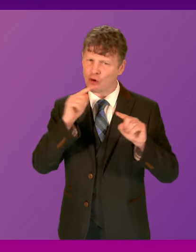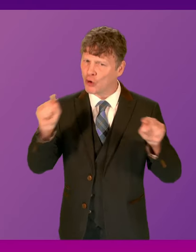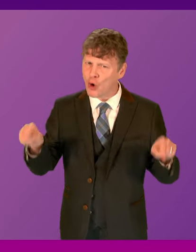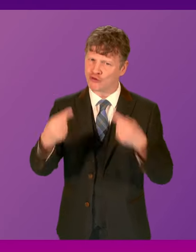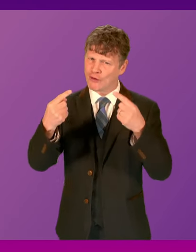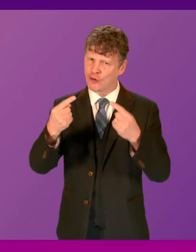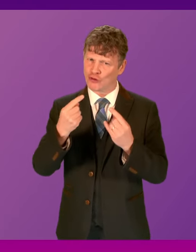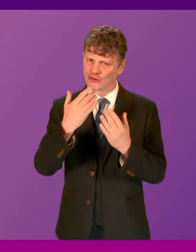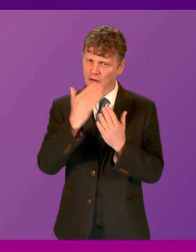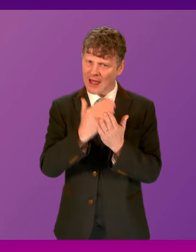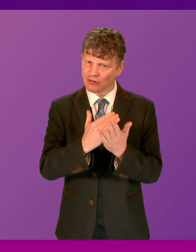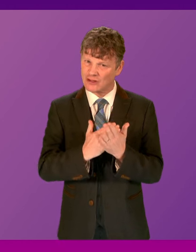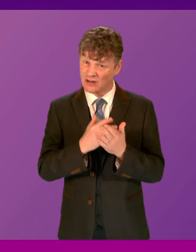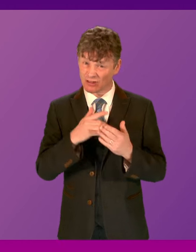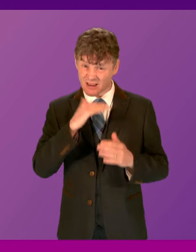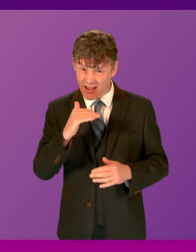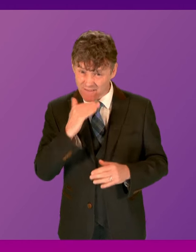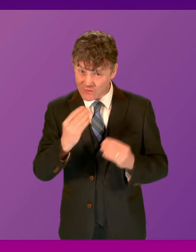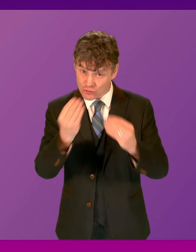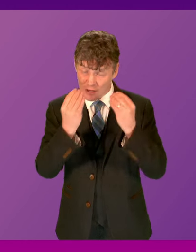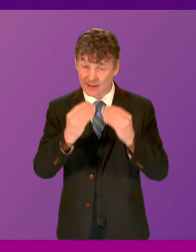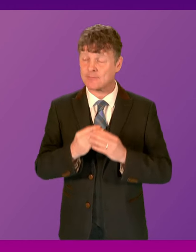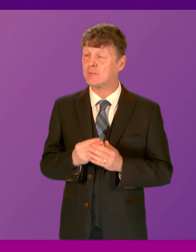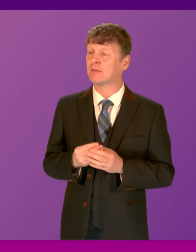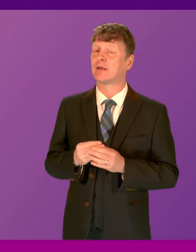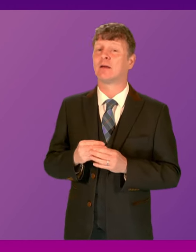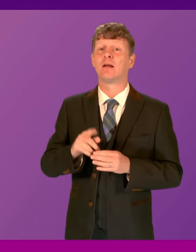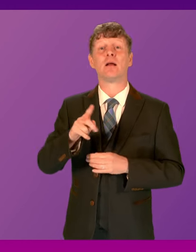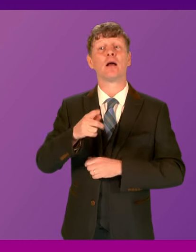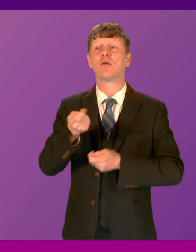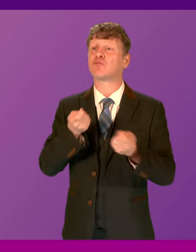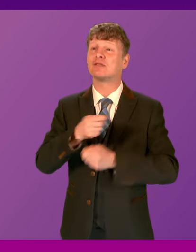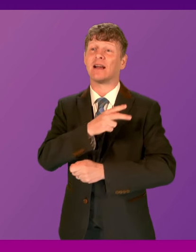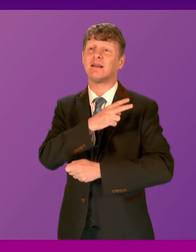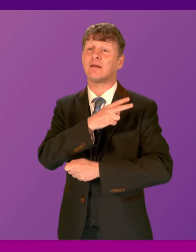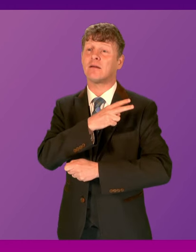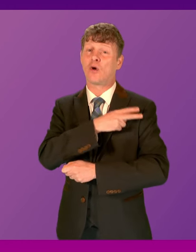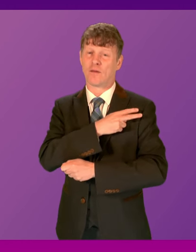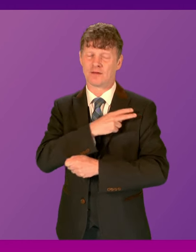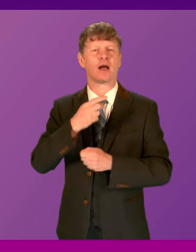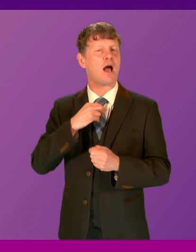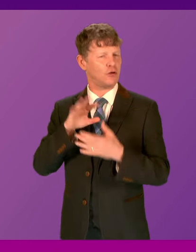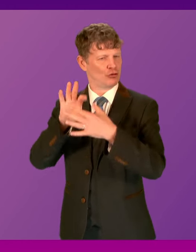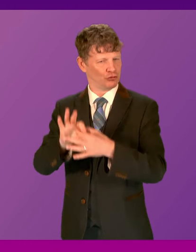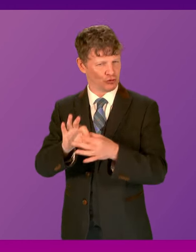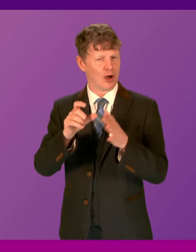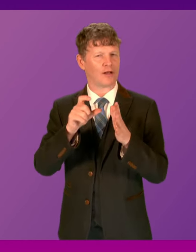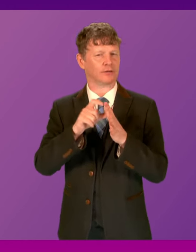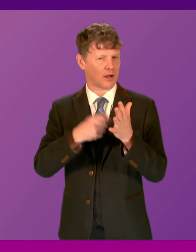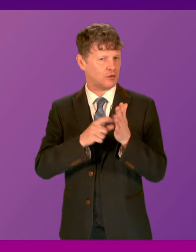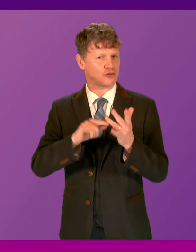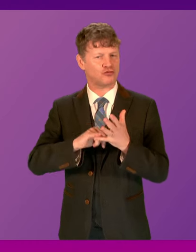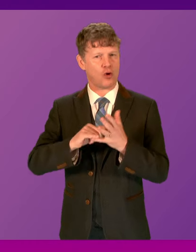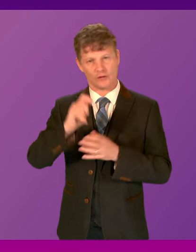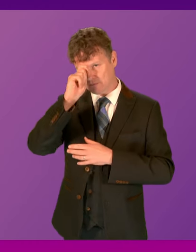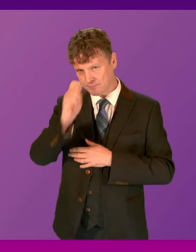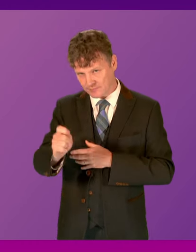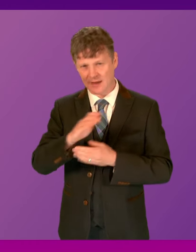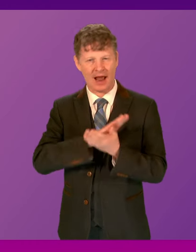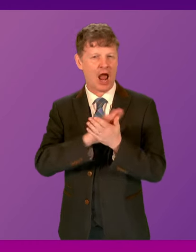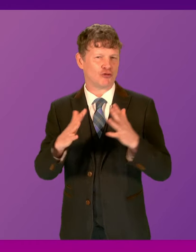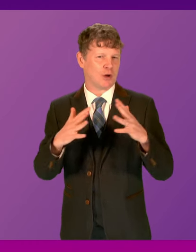First and foremost, I join Douglas Ross in paying tribute to Henry Wuga, the greatly